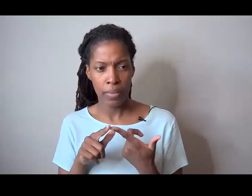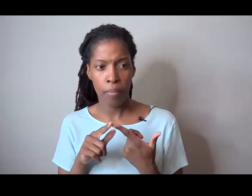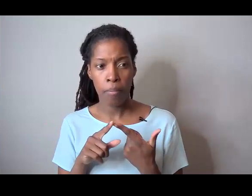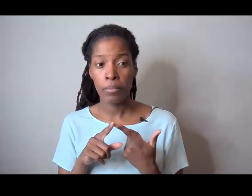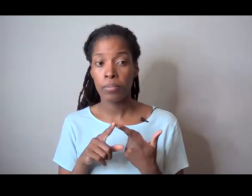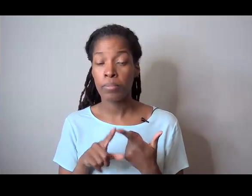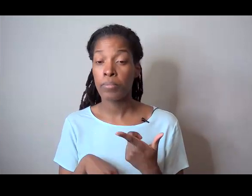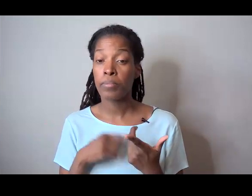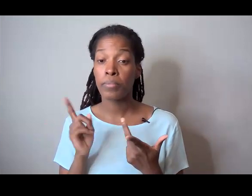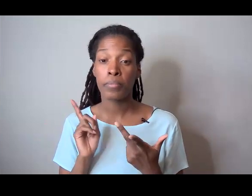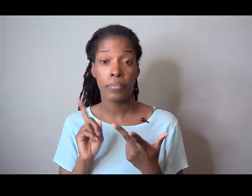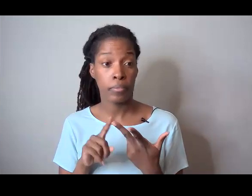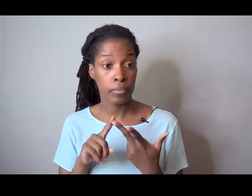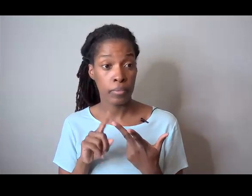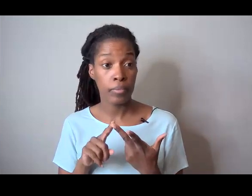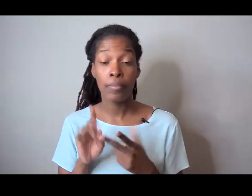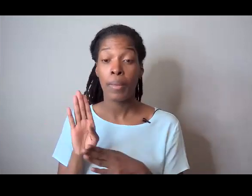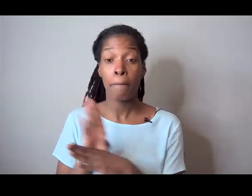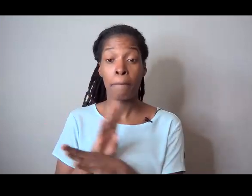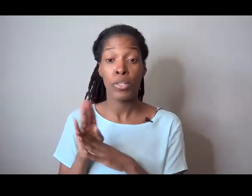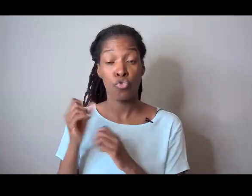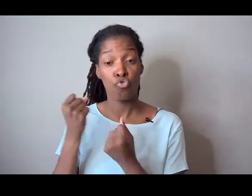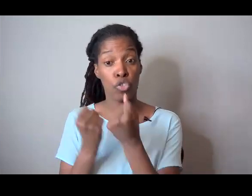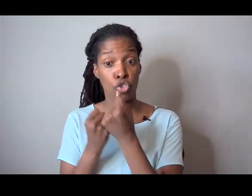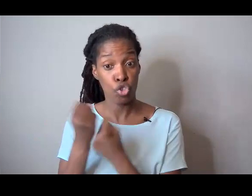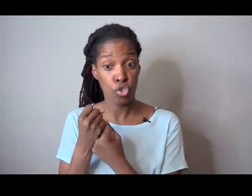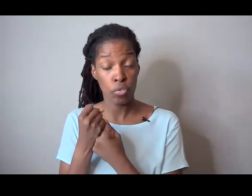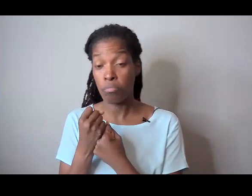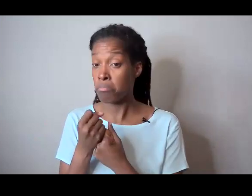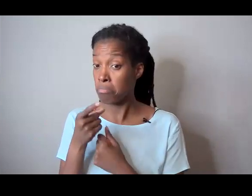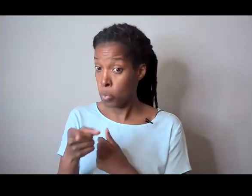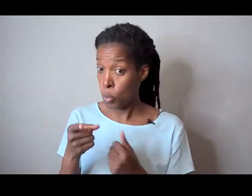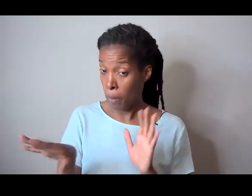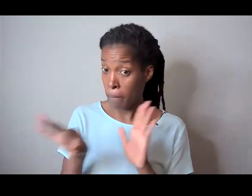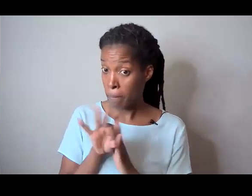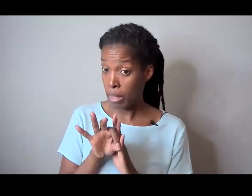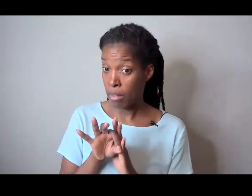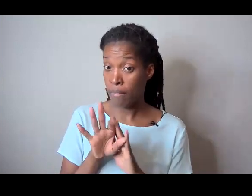It's helpful to share the business structure. Did you decide to be a sole proprietorship?